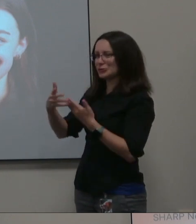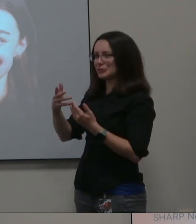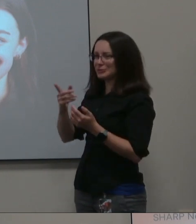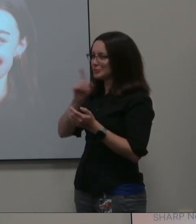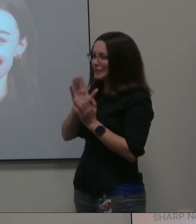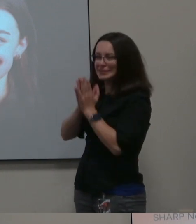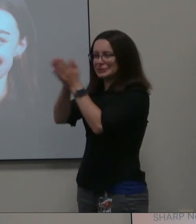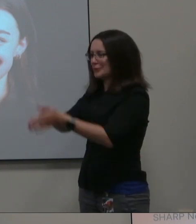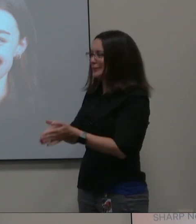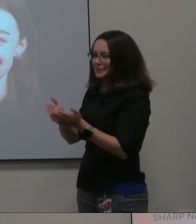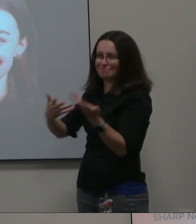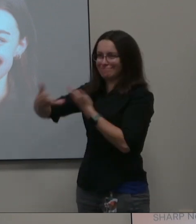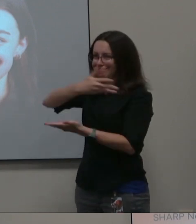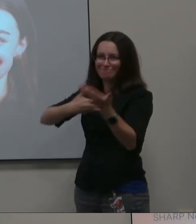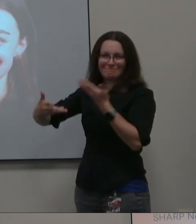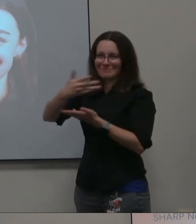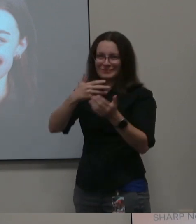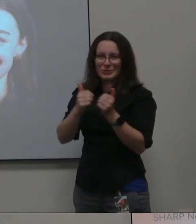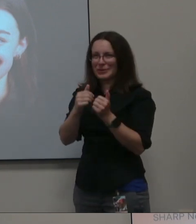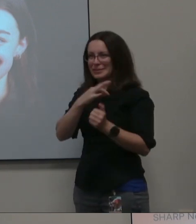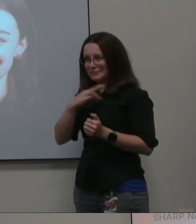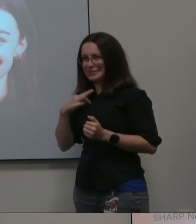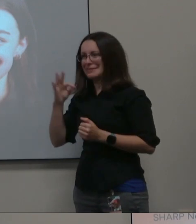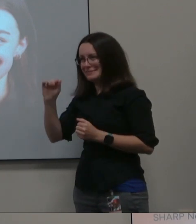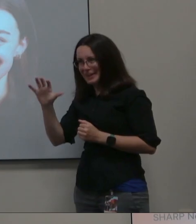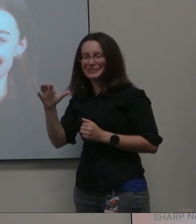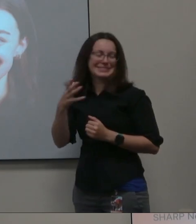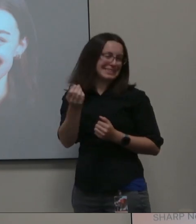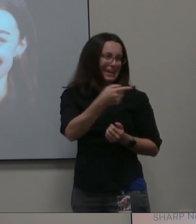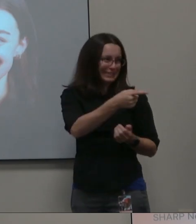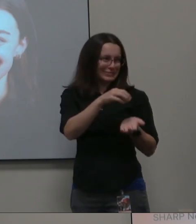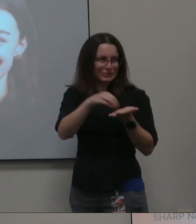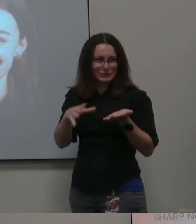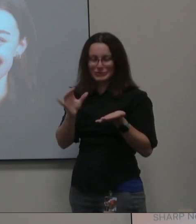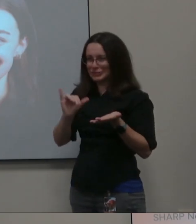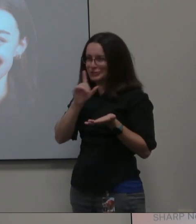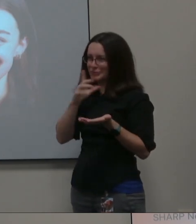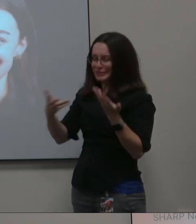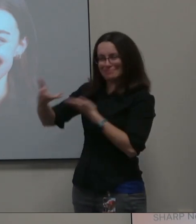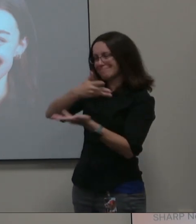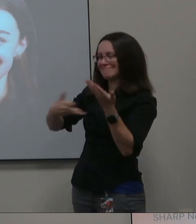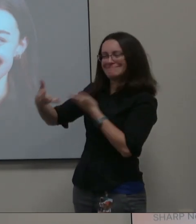Yeah, I think she's very social. She really dove in with staff, faculty, and students.